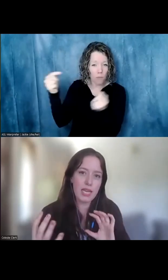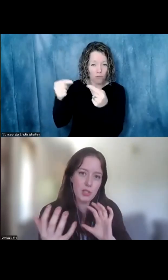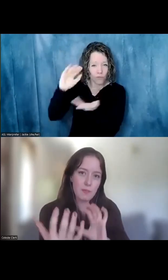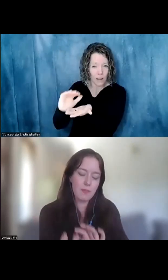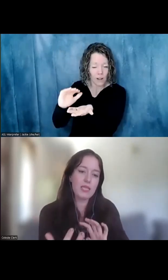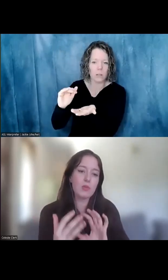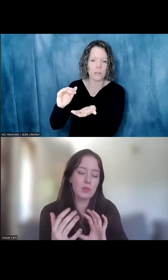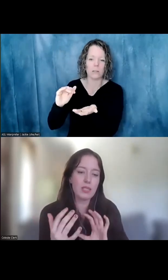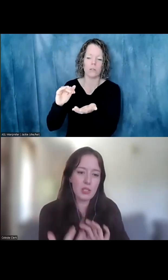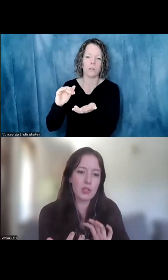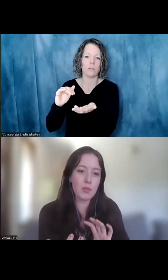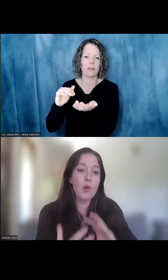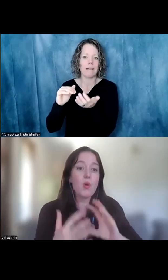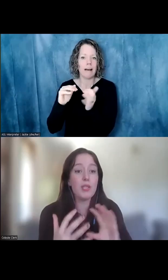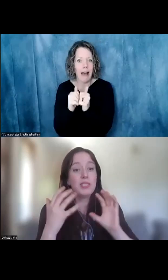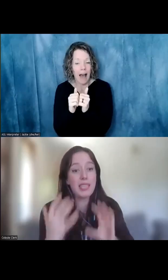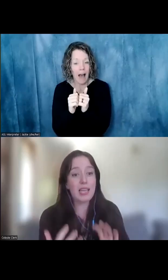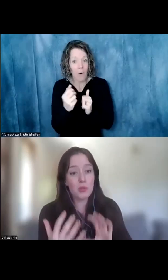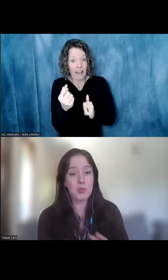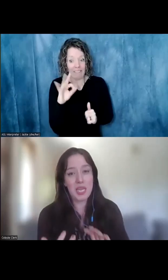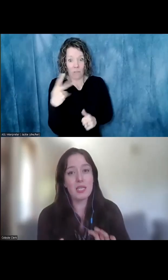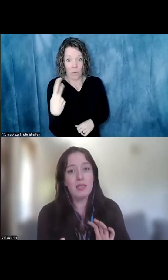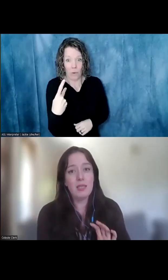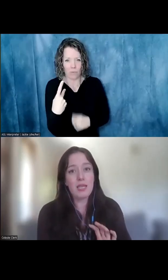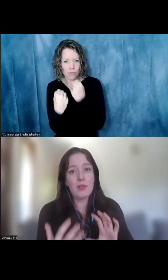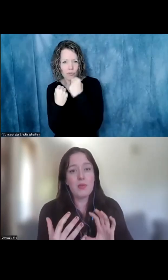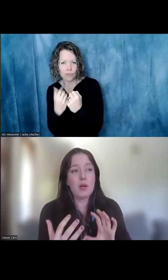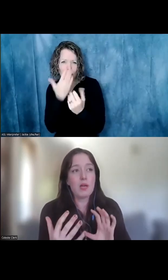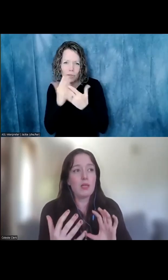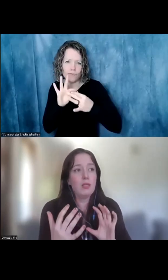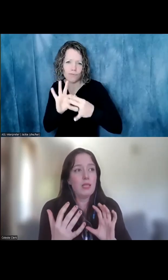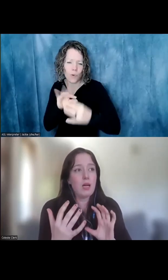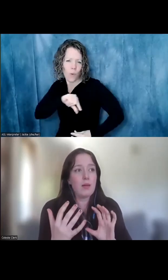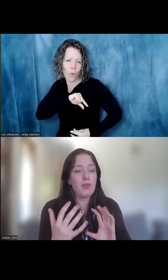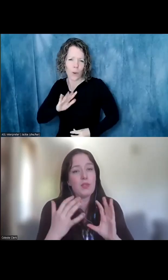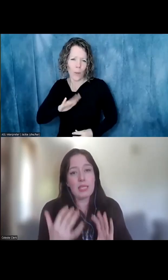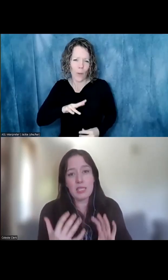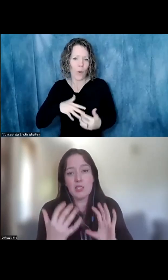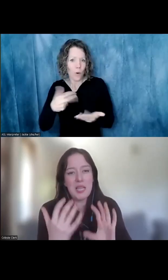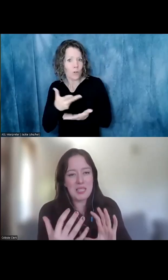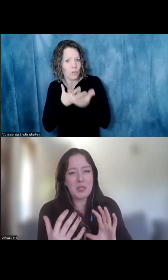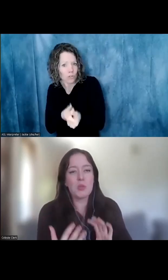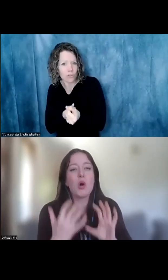connection-based relationship will naturally - if you are, if it is against your ethics to